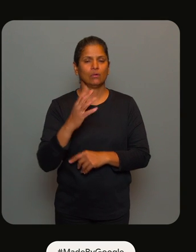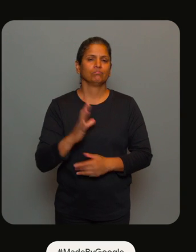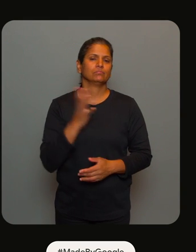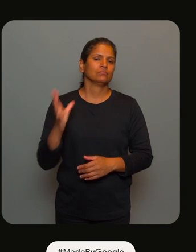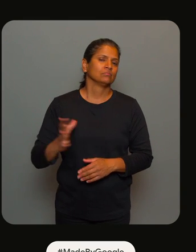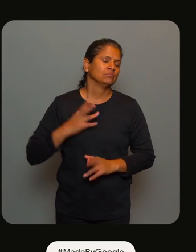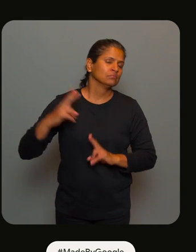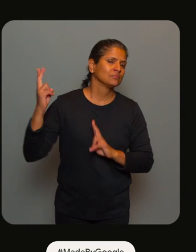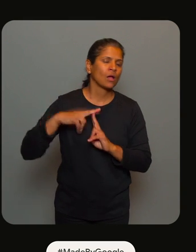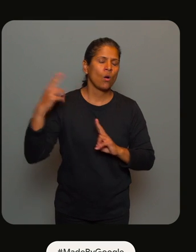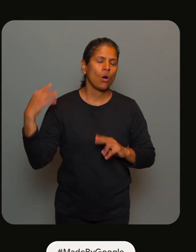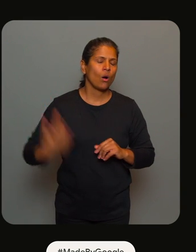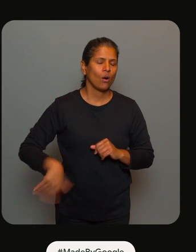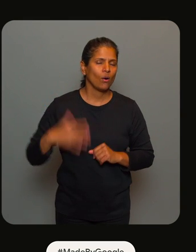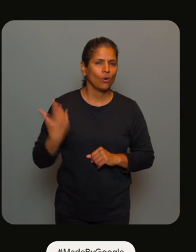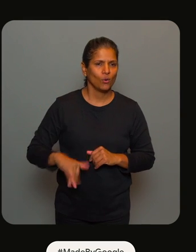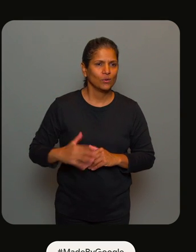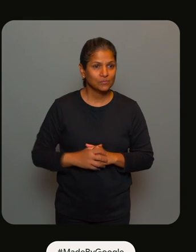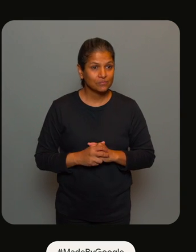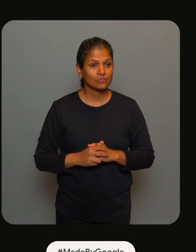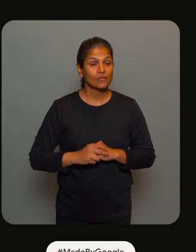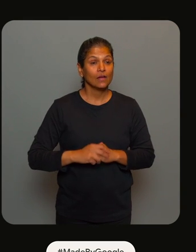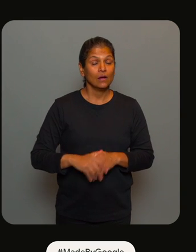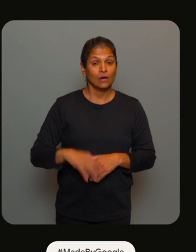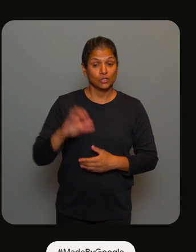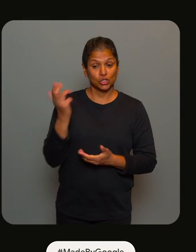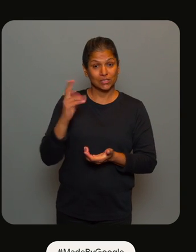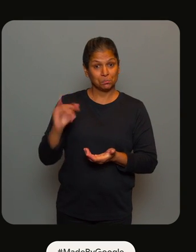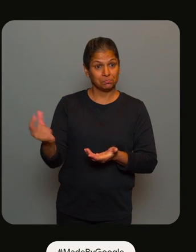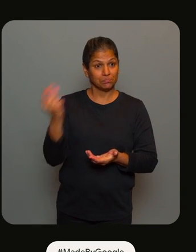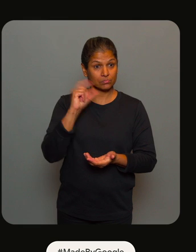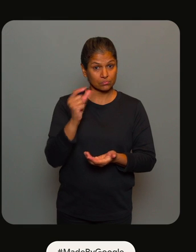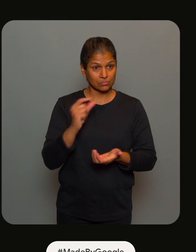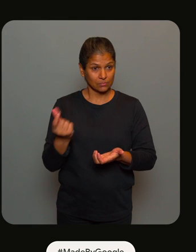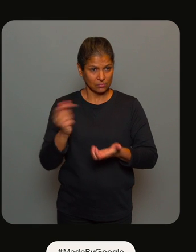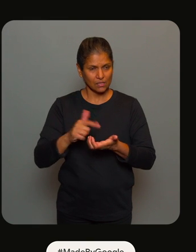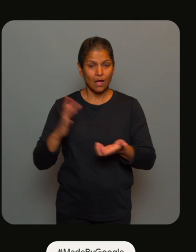With Tensor G2, our phones and tablets can do so much more, and